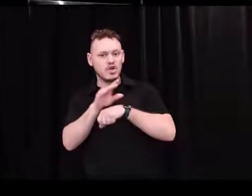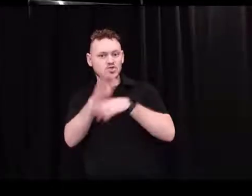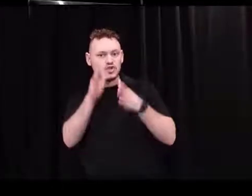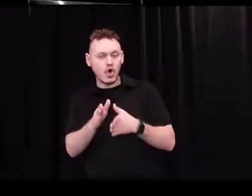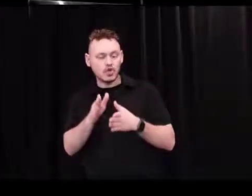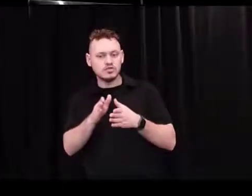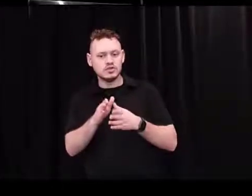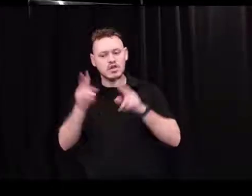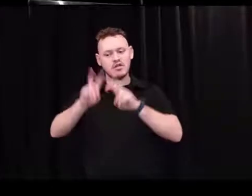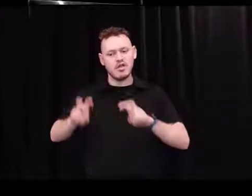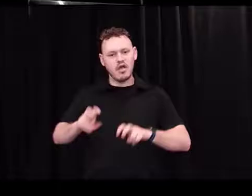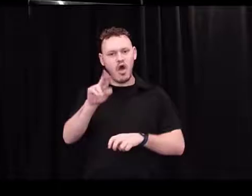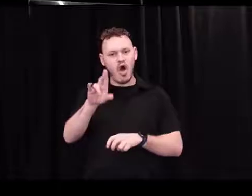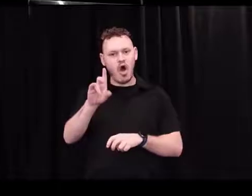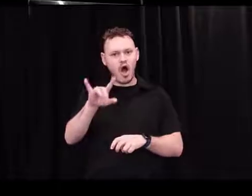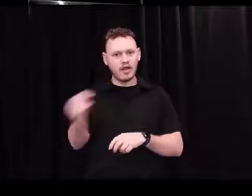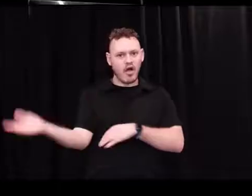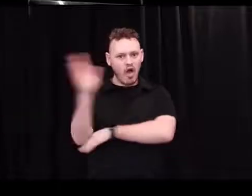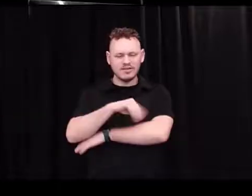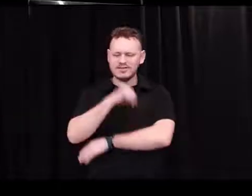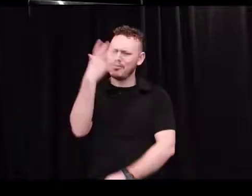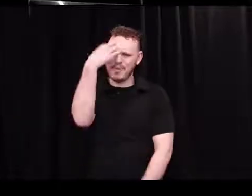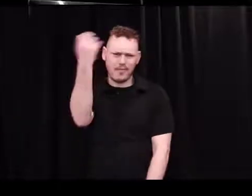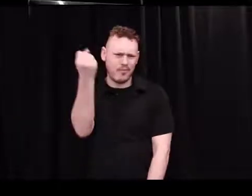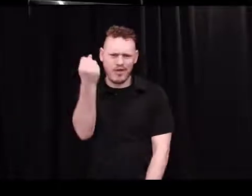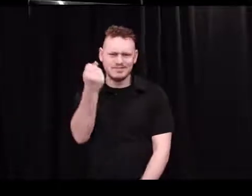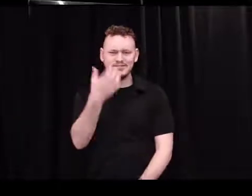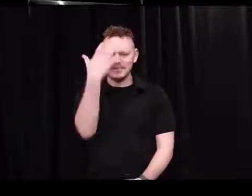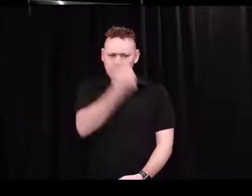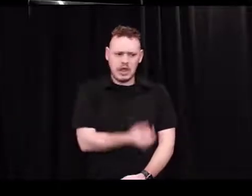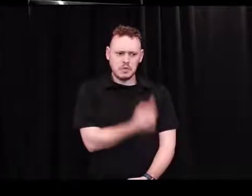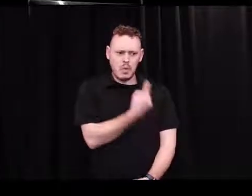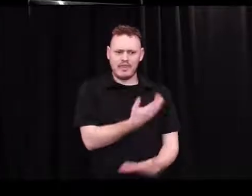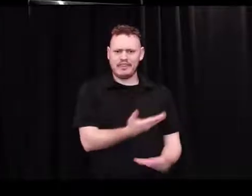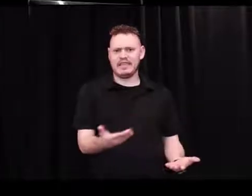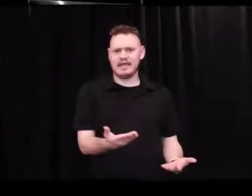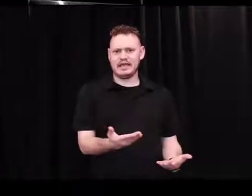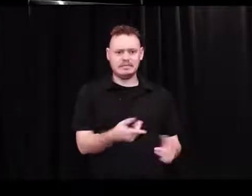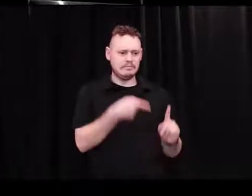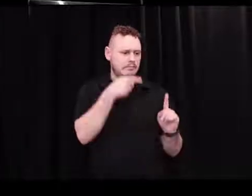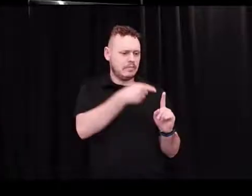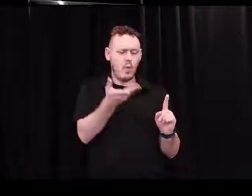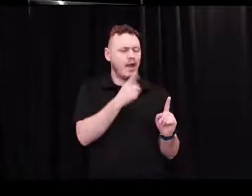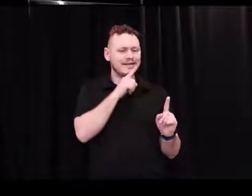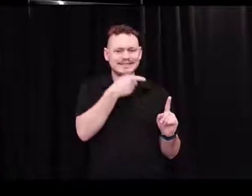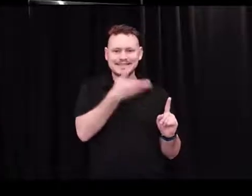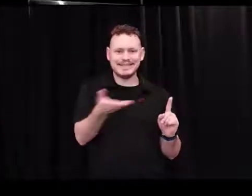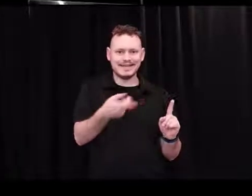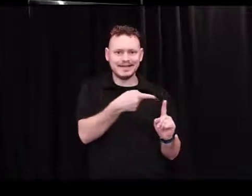do not memorize all that crap. Memorize one thing: what is this thing and what does it do?